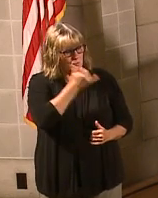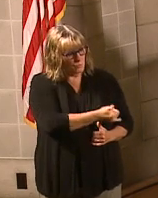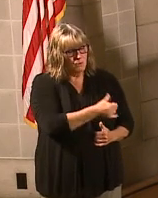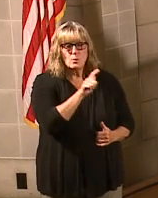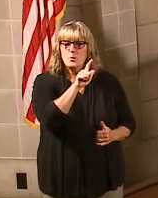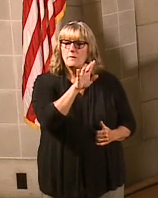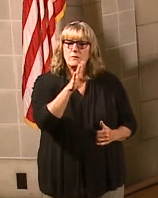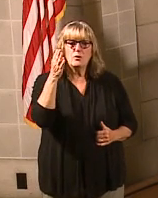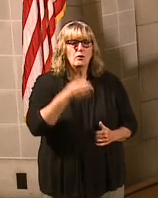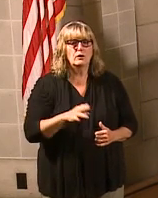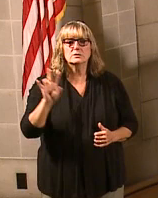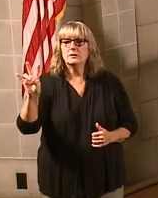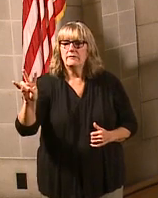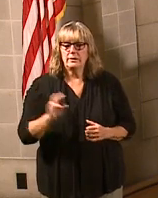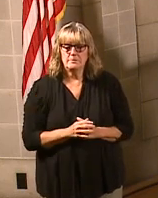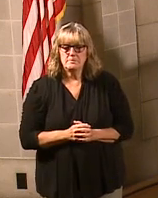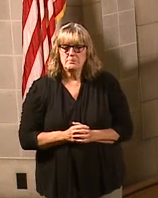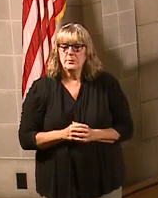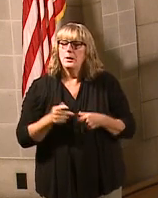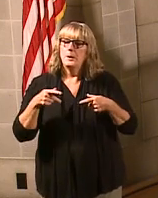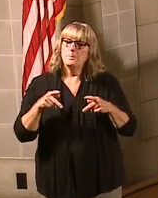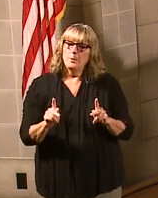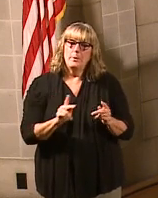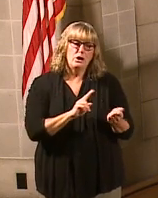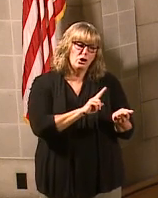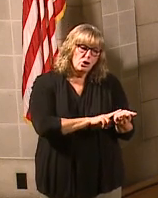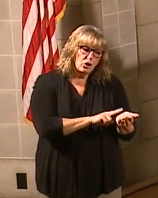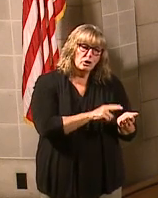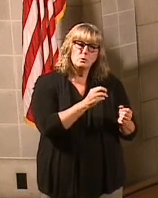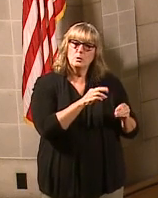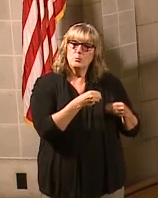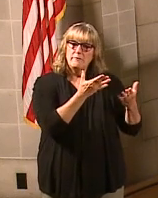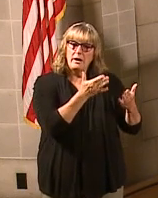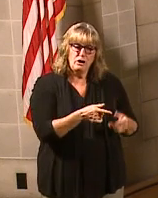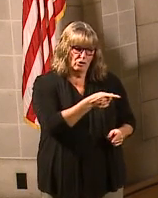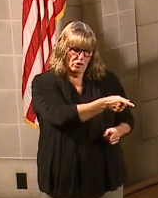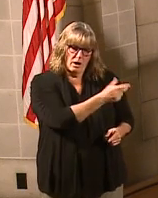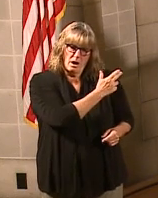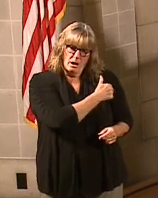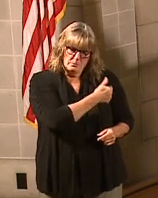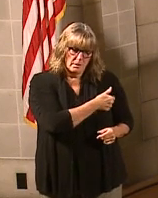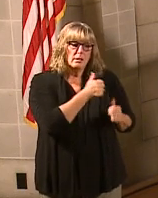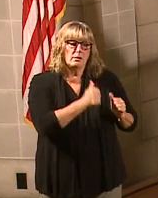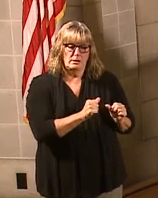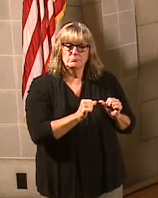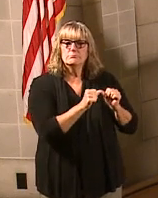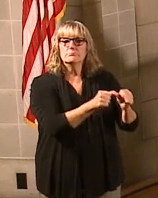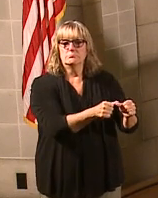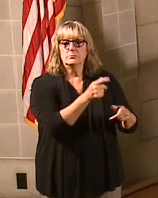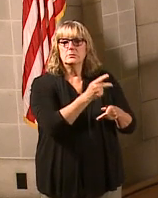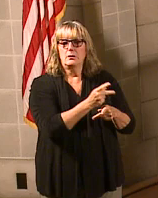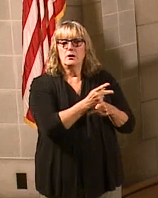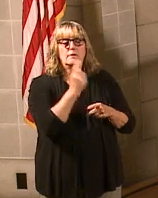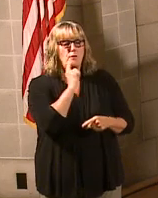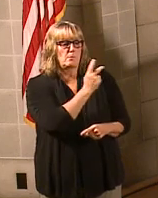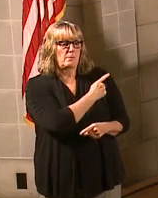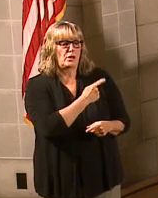OF NURSES AND WILL BE AVAILABLE FOR HOSPITALS TO CALL 24 HOURS A